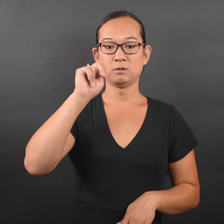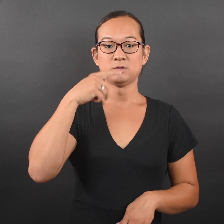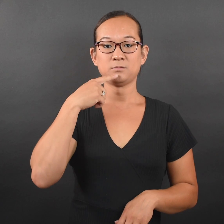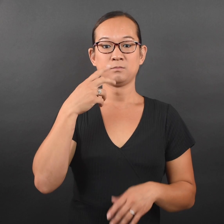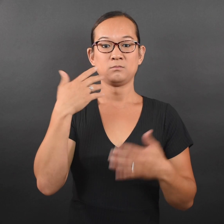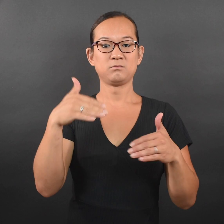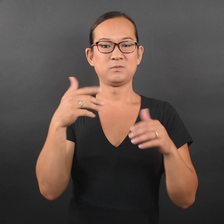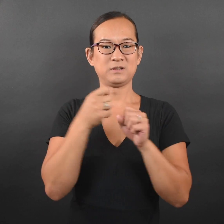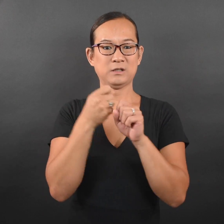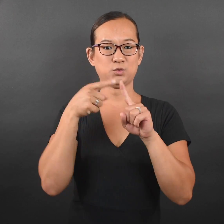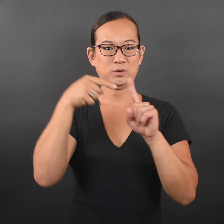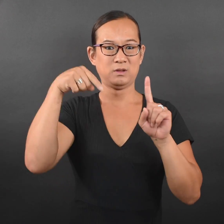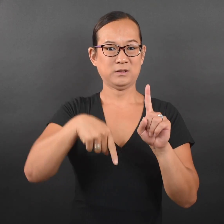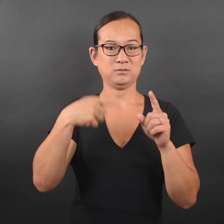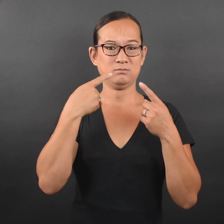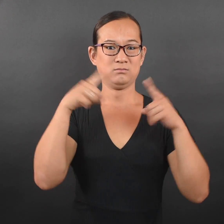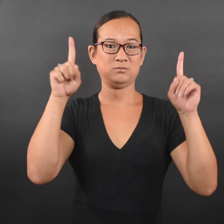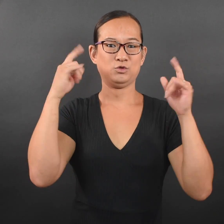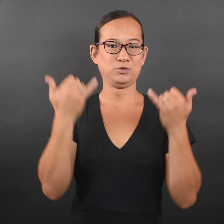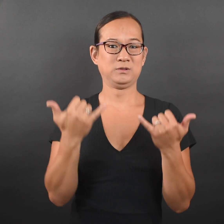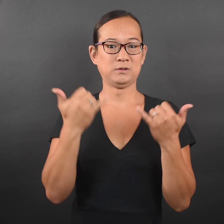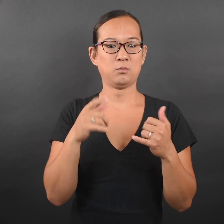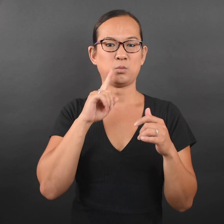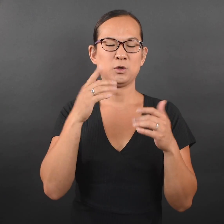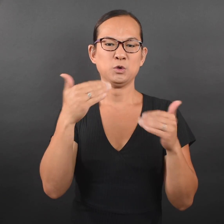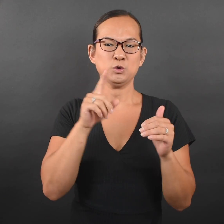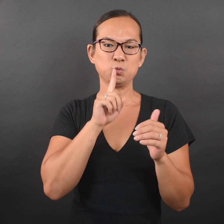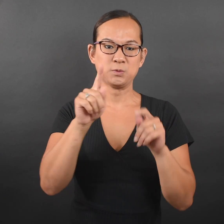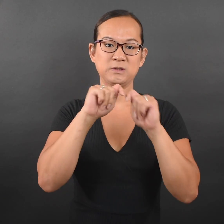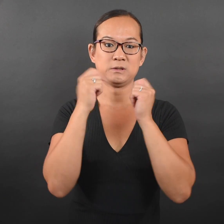“Getting to this milestone today was a true team effort,” said Lieutenant Governor Peggy Flanagan.